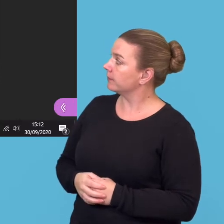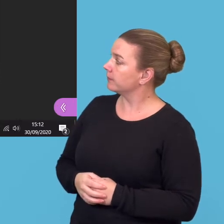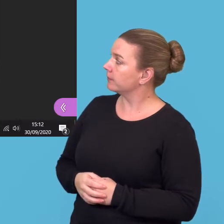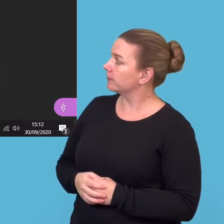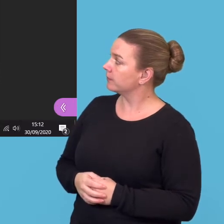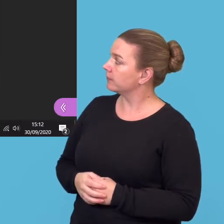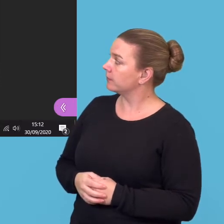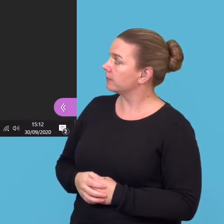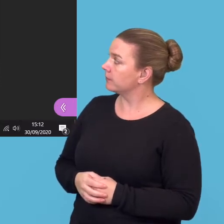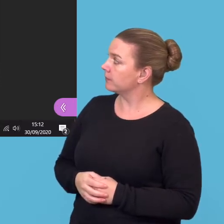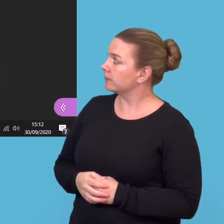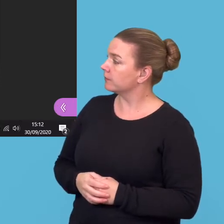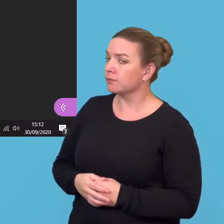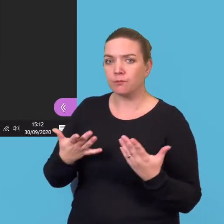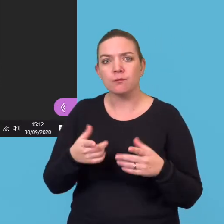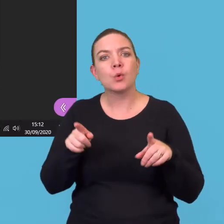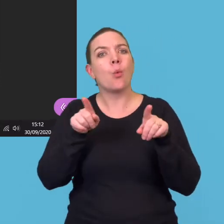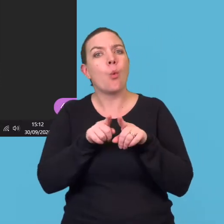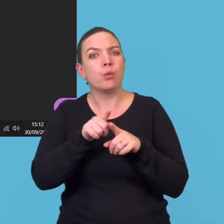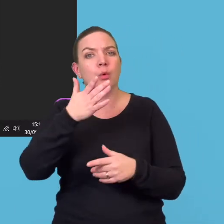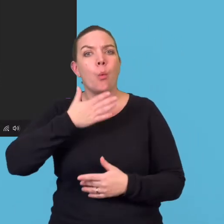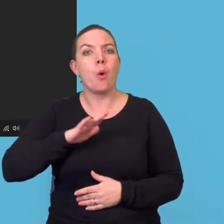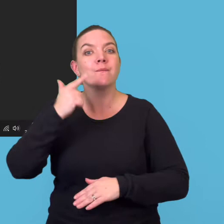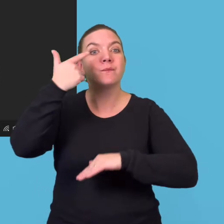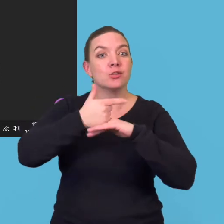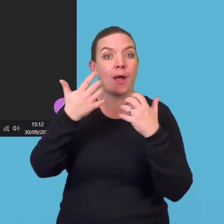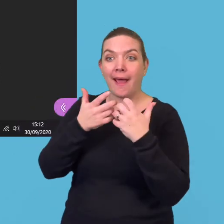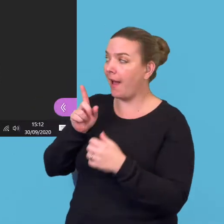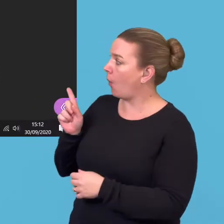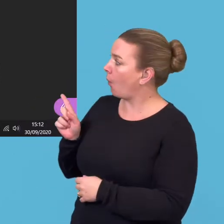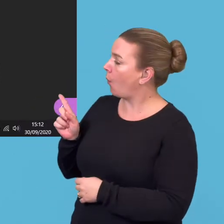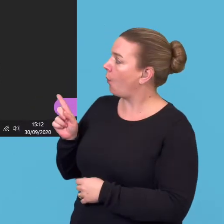Secondly, you can share your video by clicking this button -